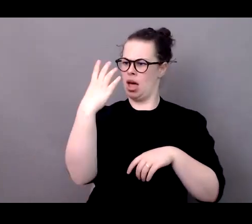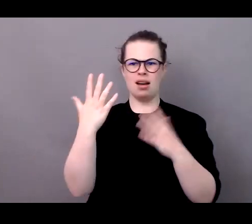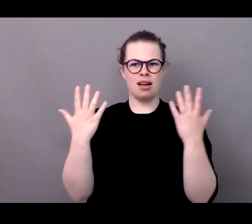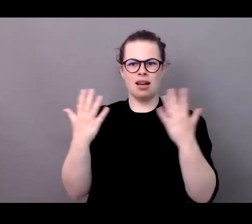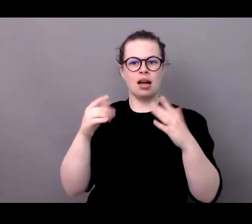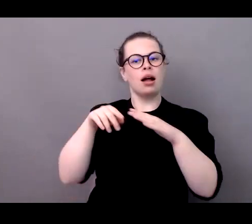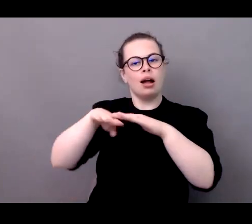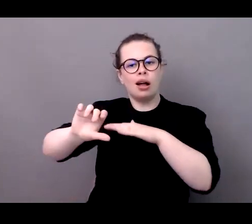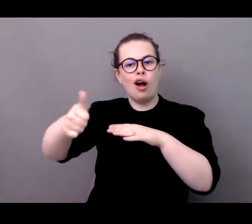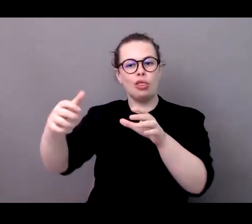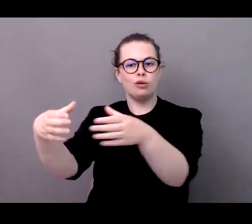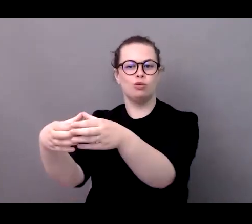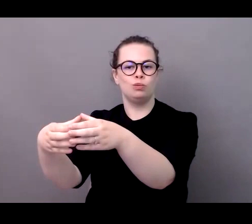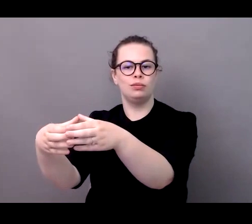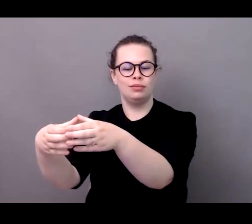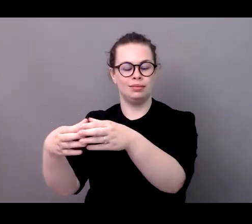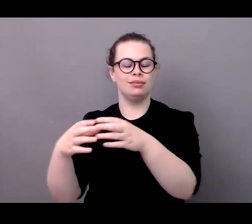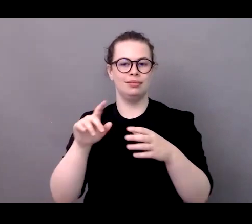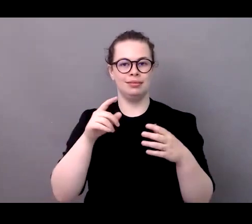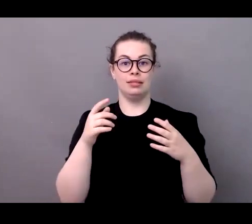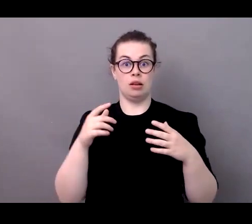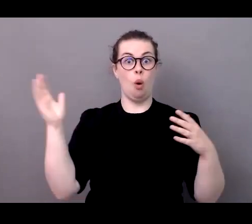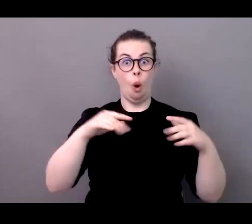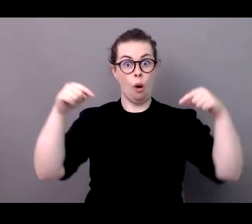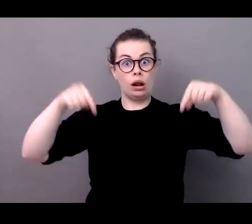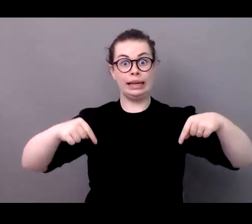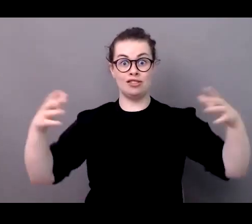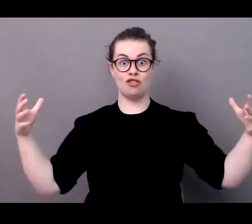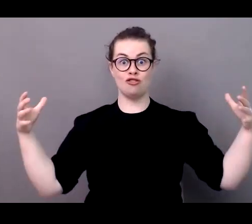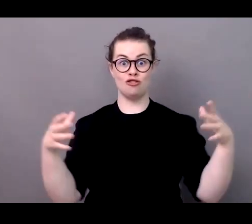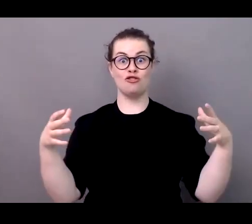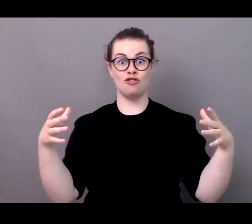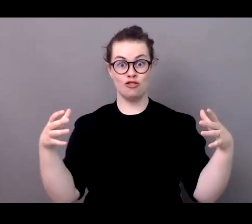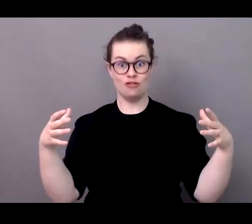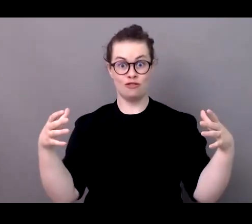exercise. So please just leave that message on your screen. That tells you that you've